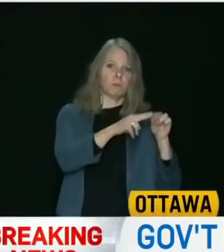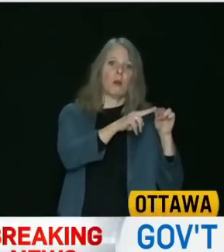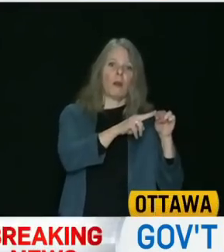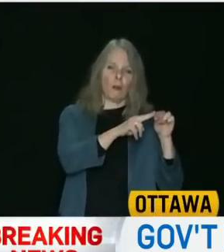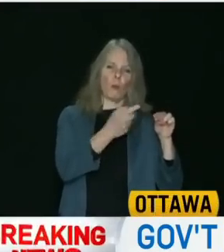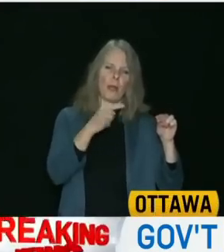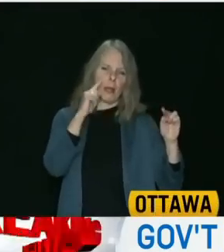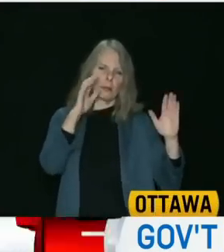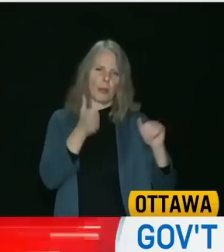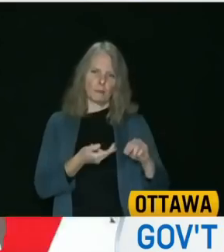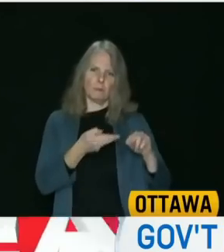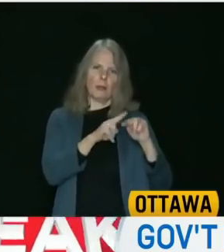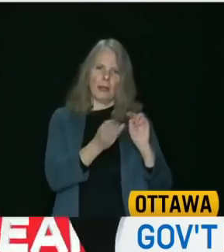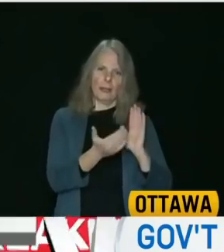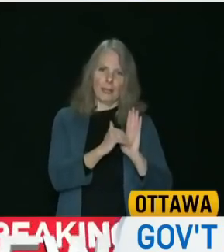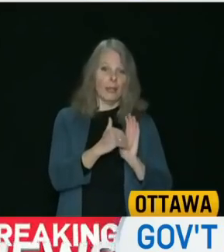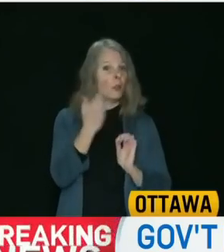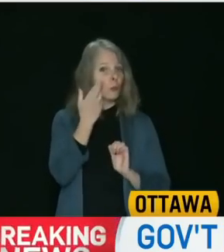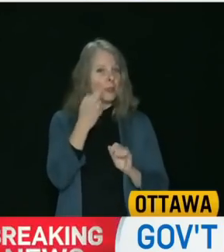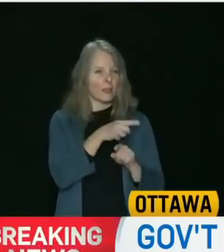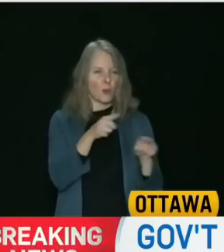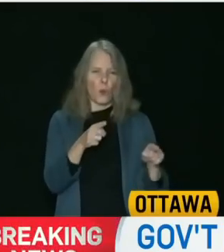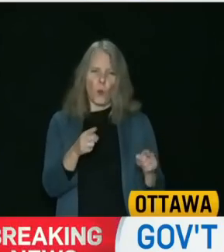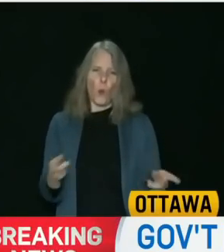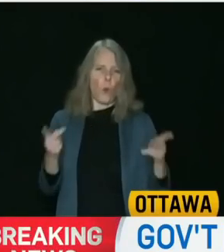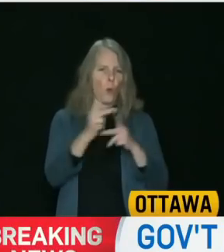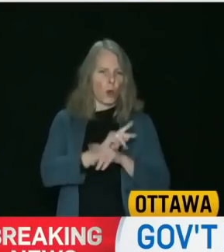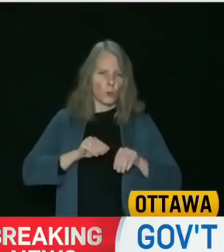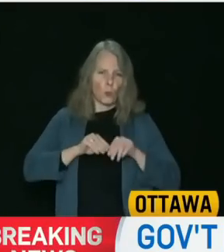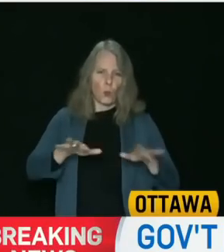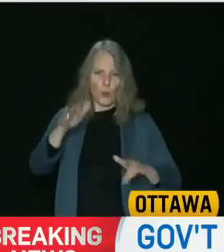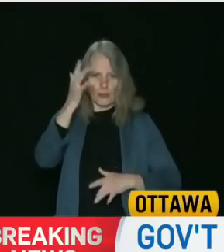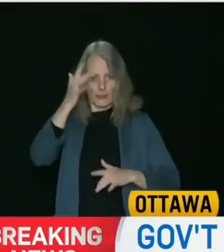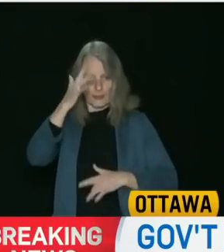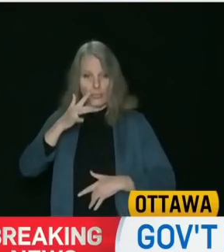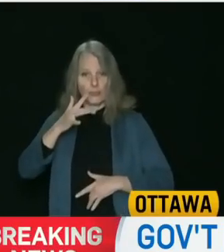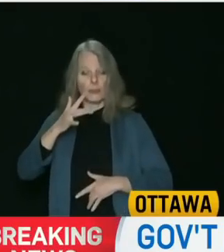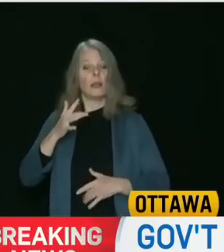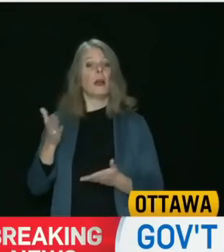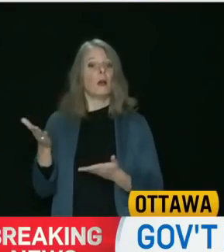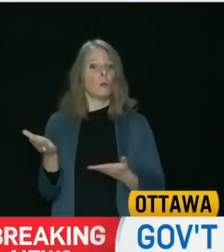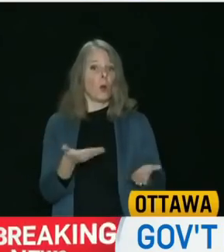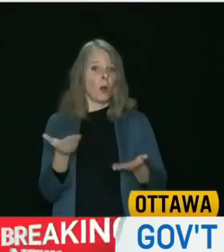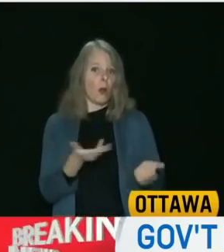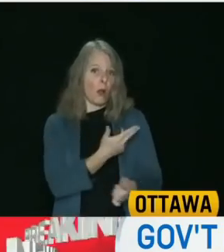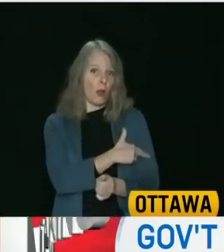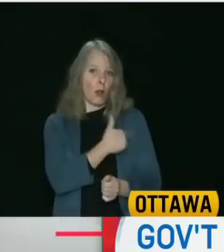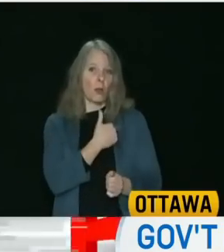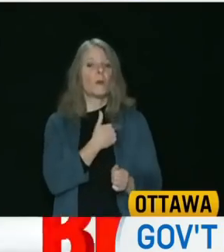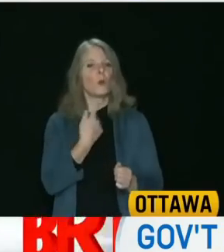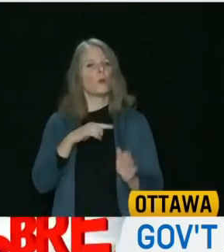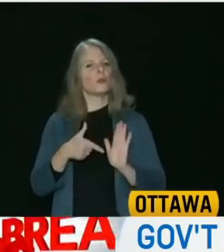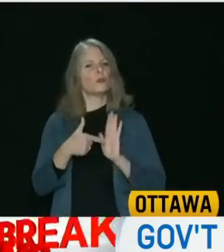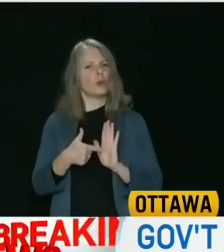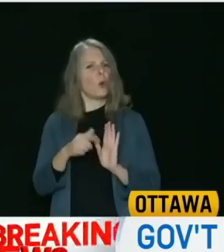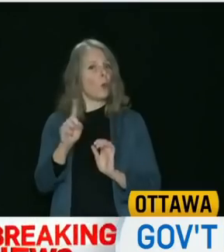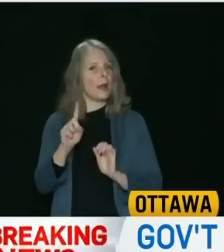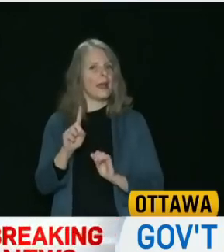THE TRENDS FOR HOSPITALIZATIONS ARE INDICATED FOR THE SIX PROVINCES WITH THE MOST